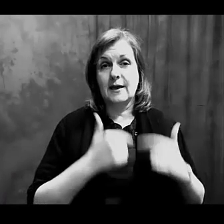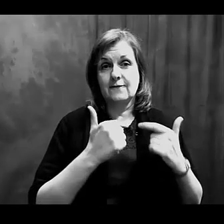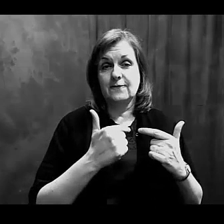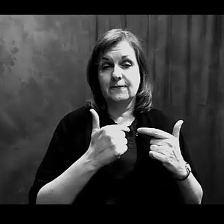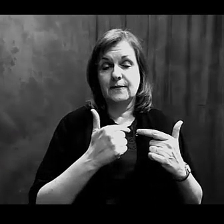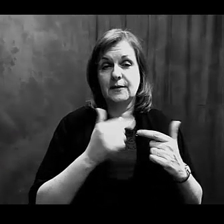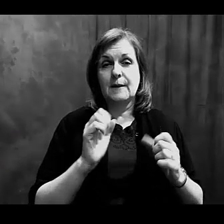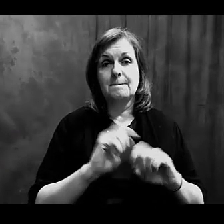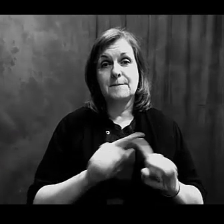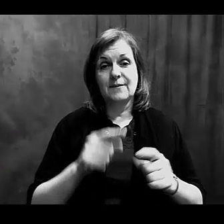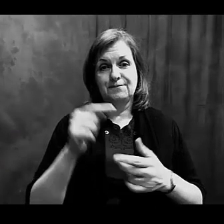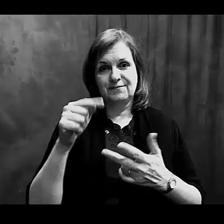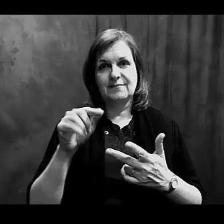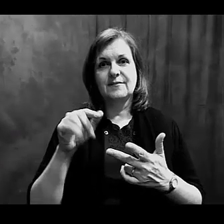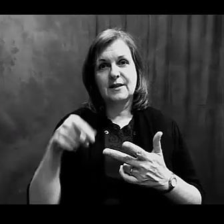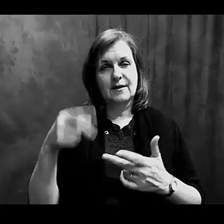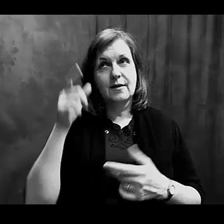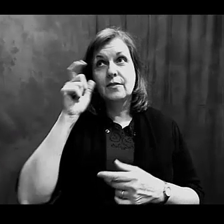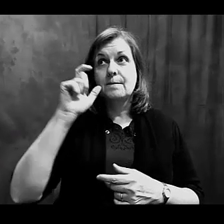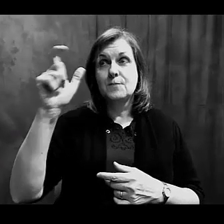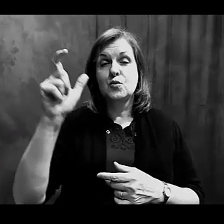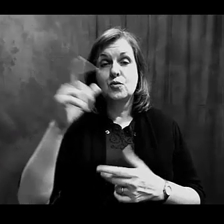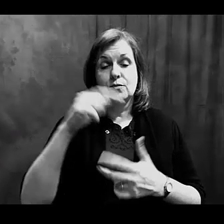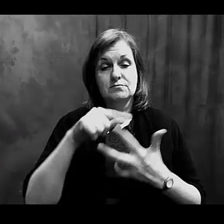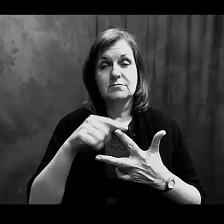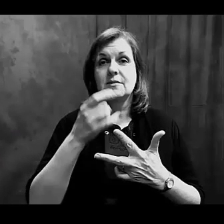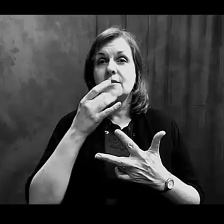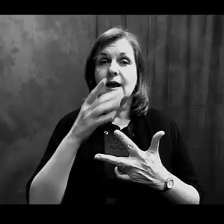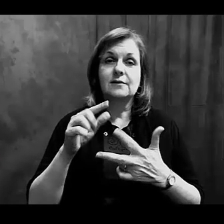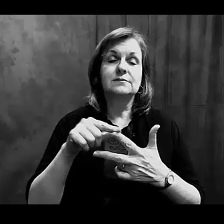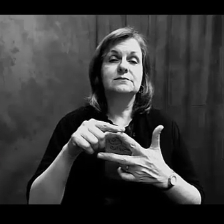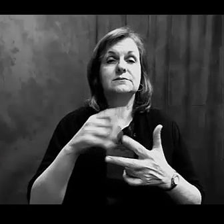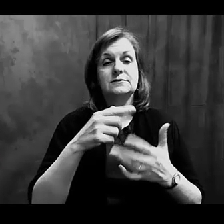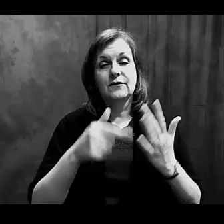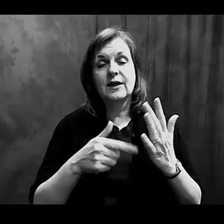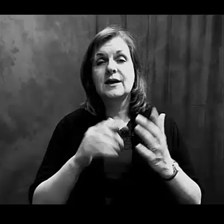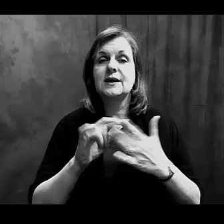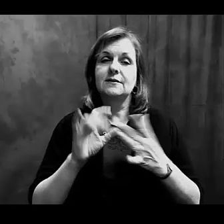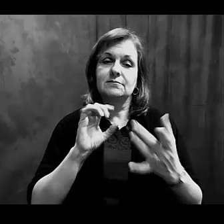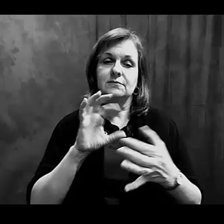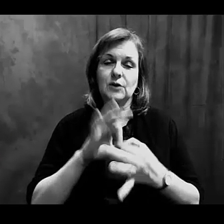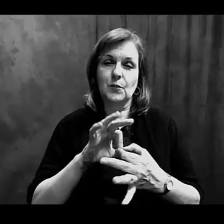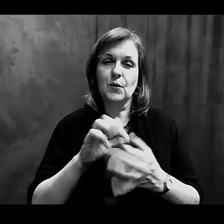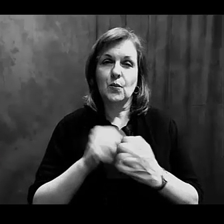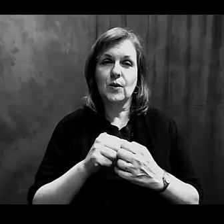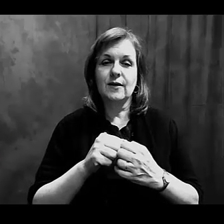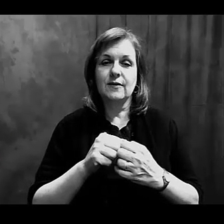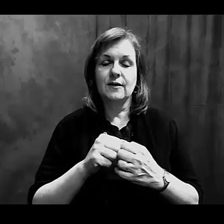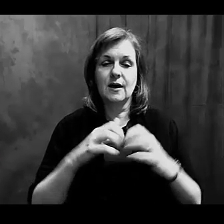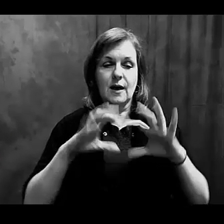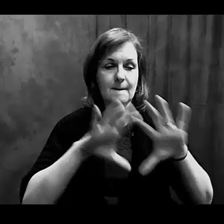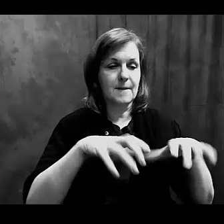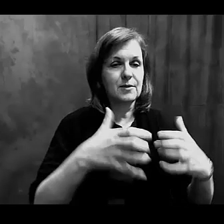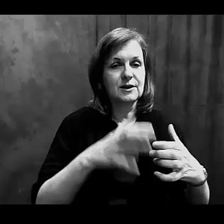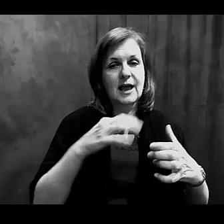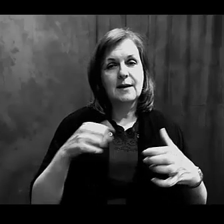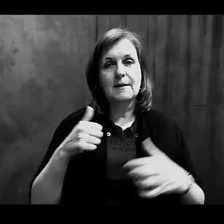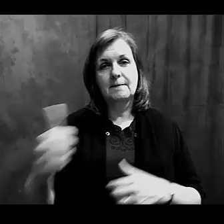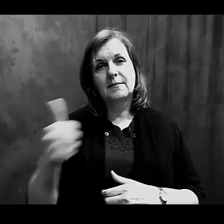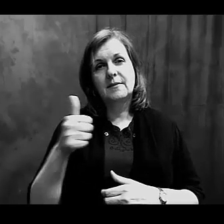but these things are major when it comes to things like migrations in populations. so how to sea turtles actually migrate?